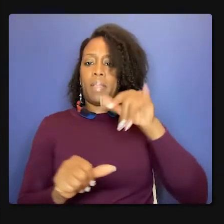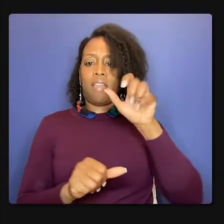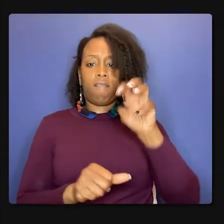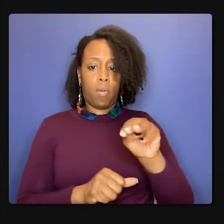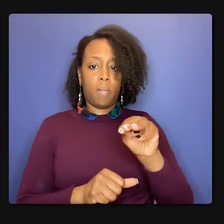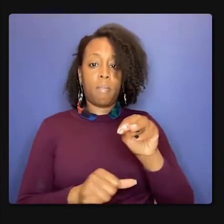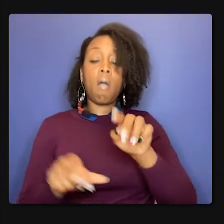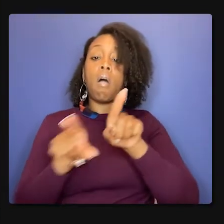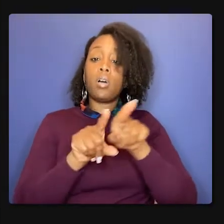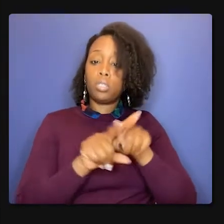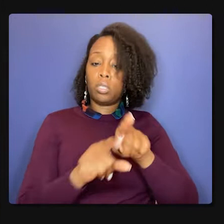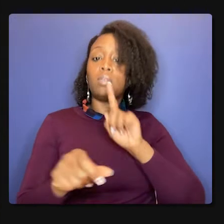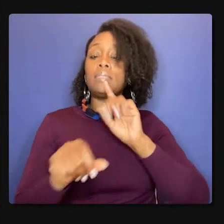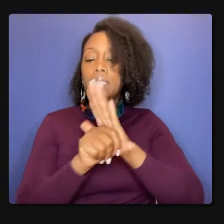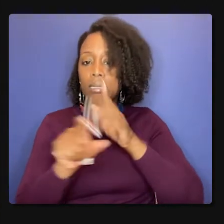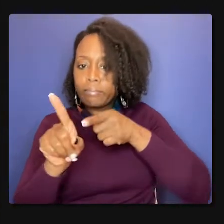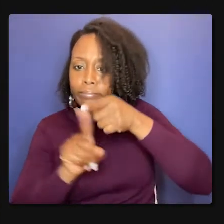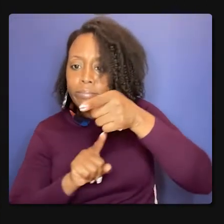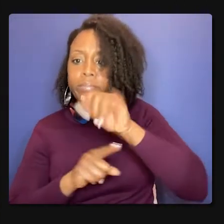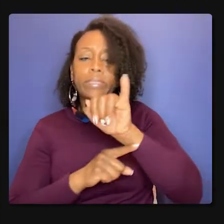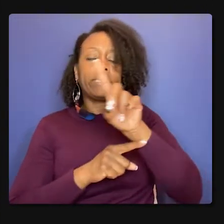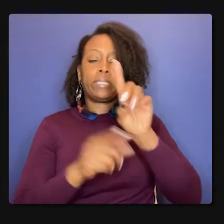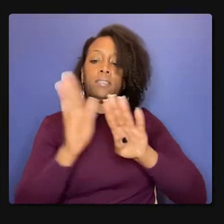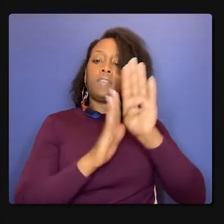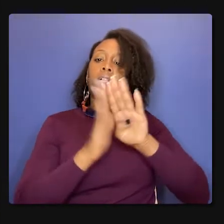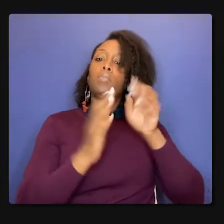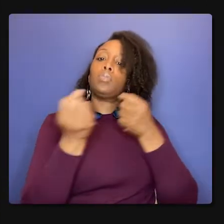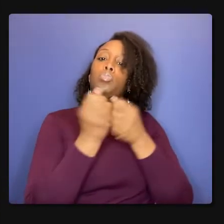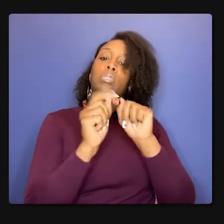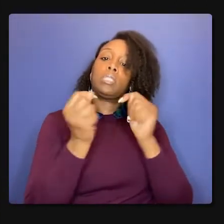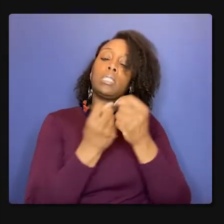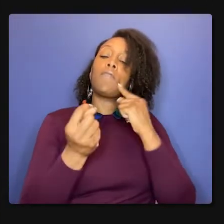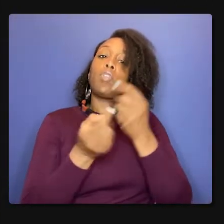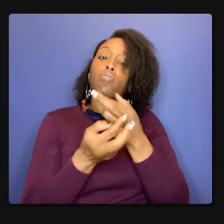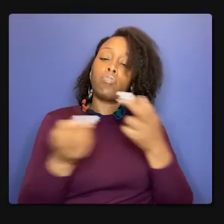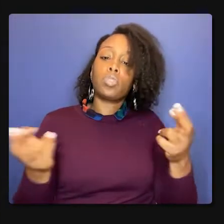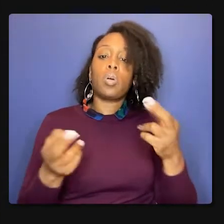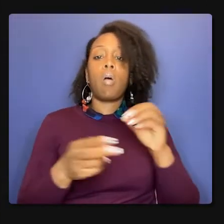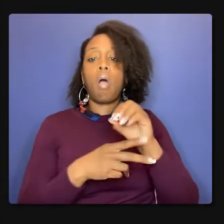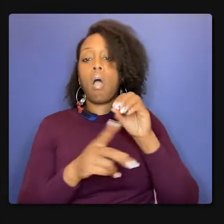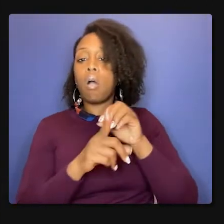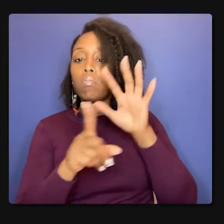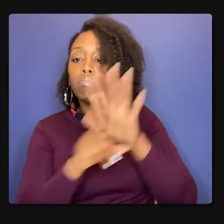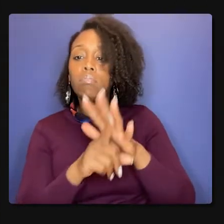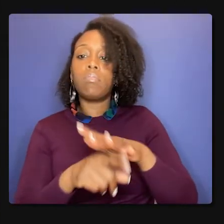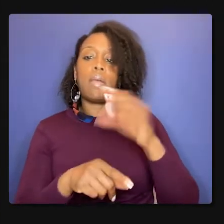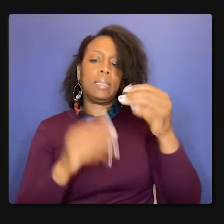as well as a dedicated ID developers support team for resource on-boarding and technical questions.